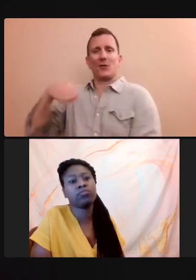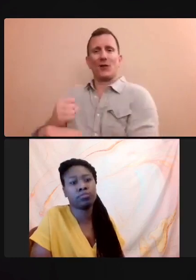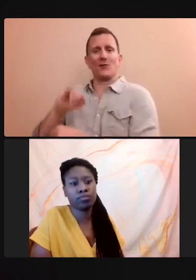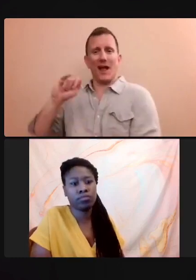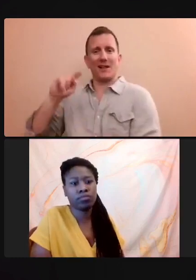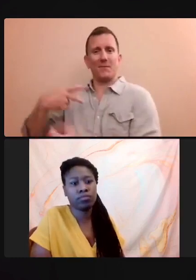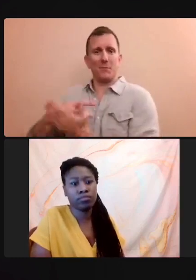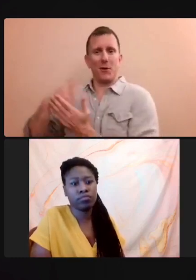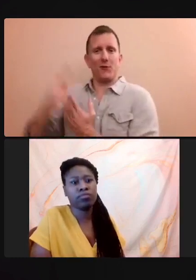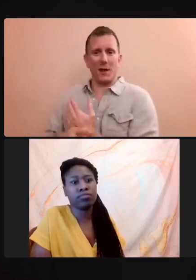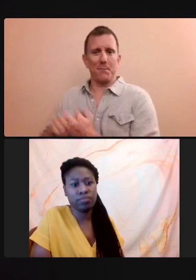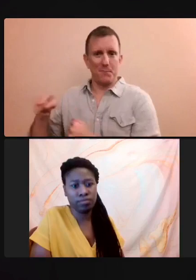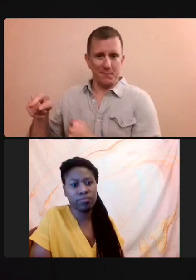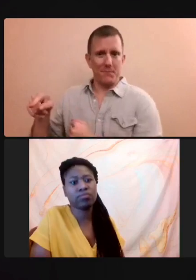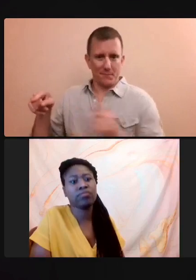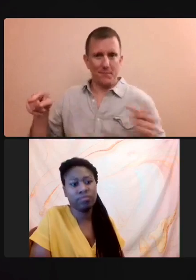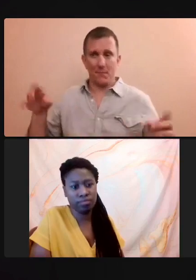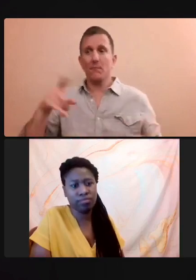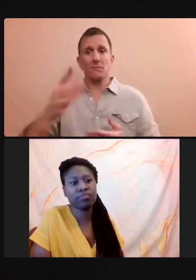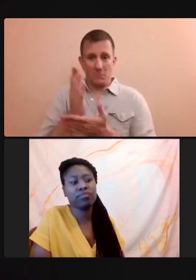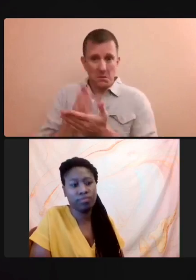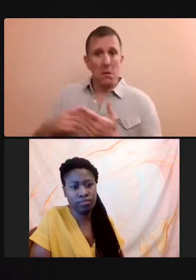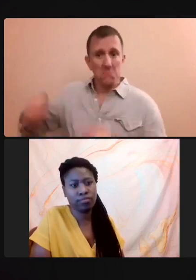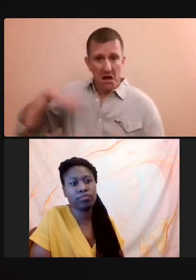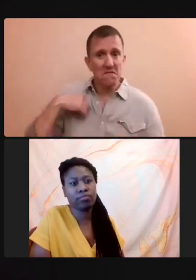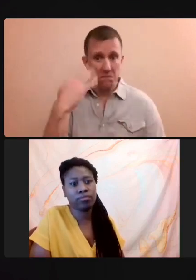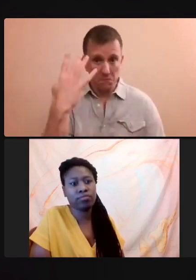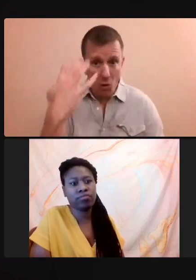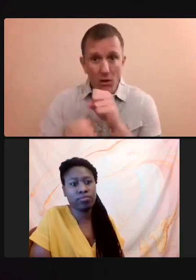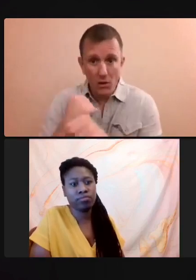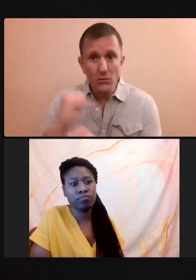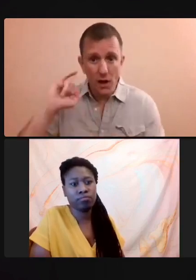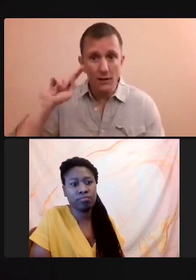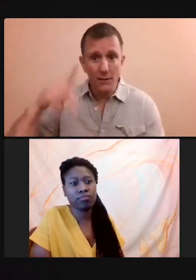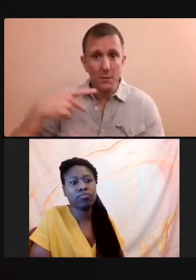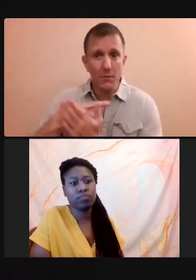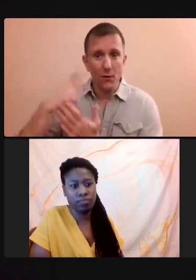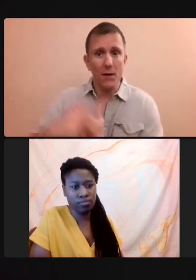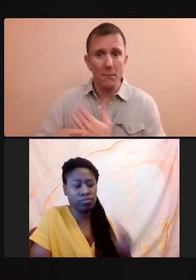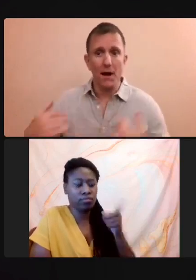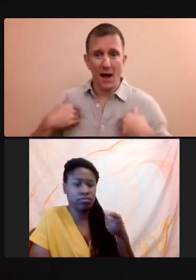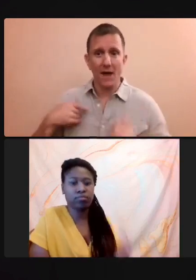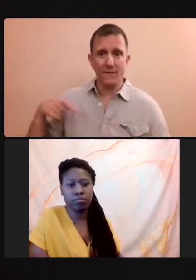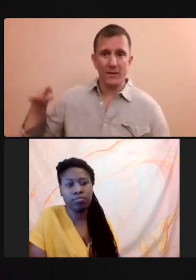So that's where people with this for my job, they'll learn ASL to communicate in an employment.